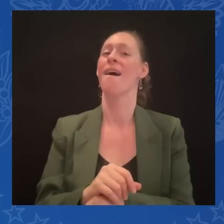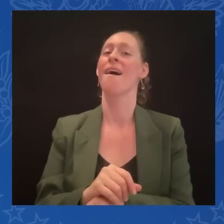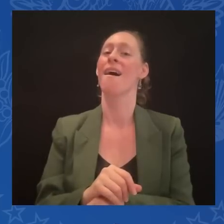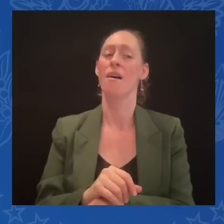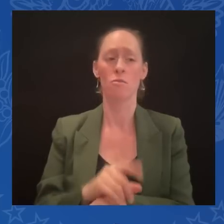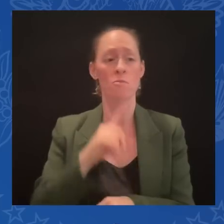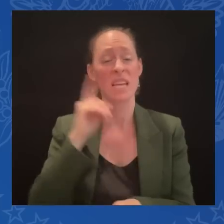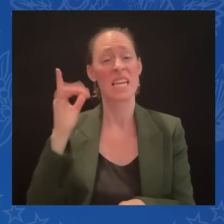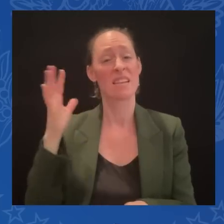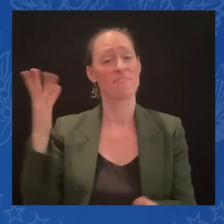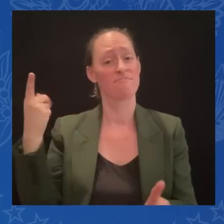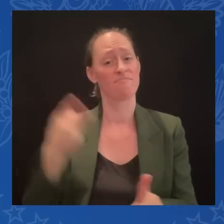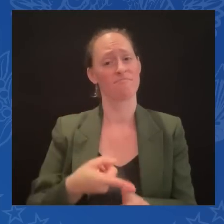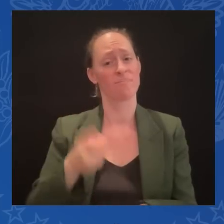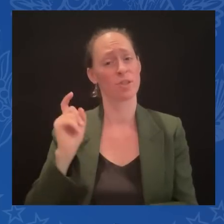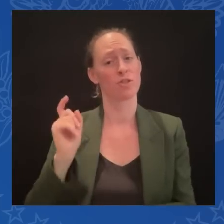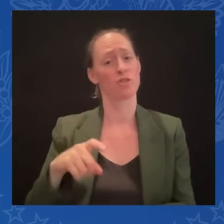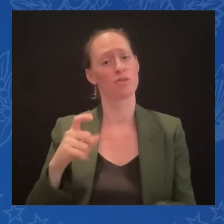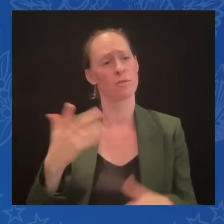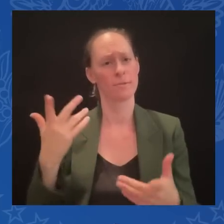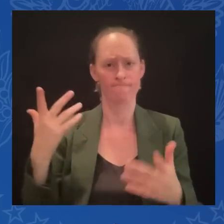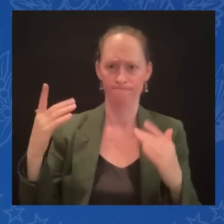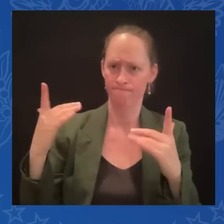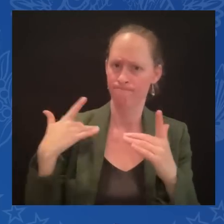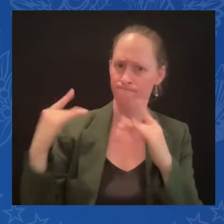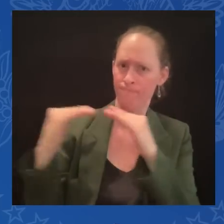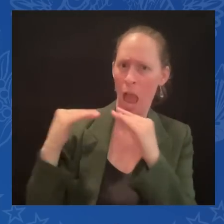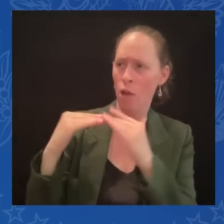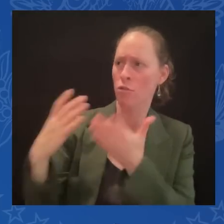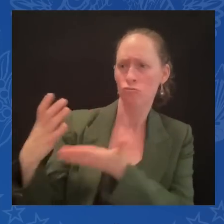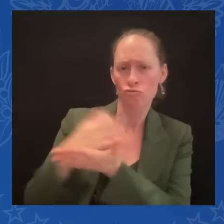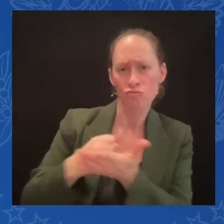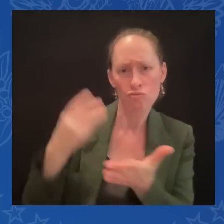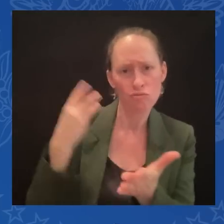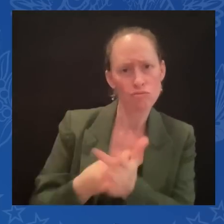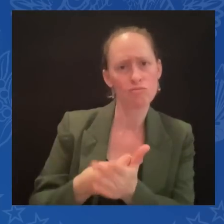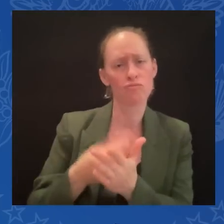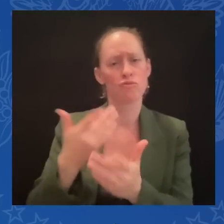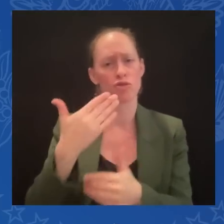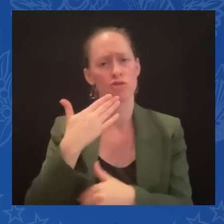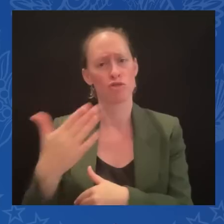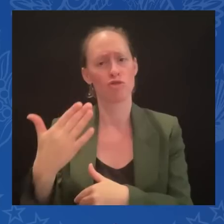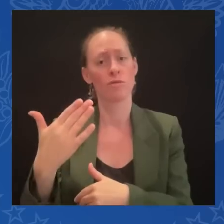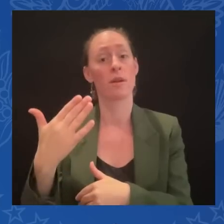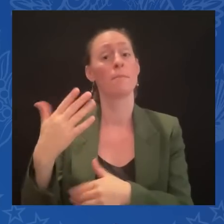every venture to manufacture clean energy technology would be made stronger